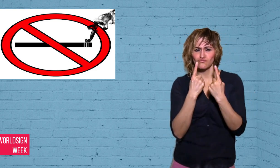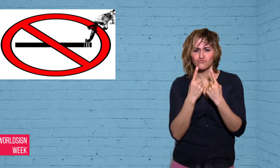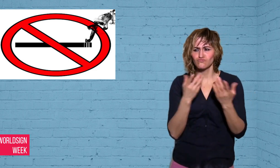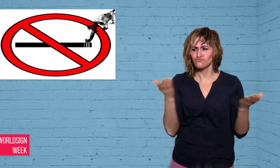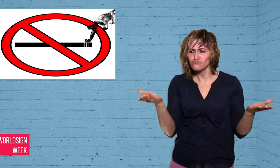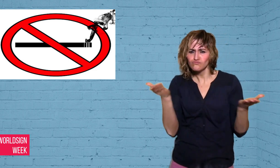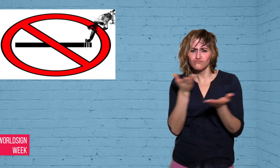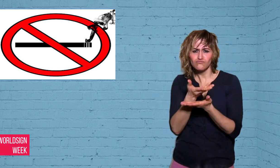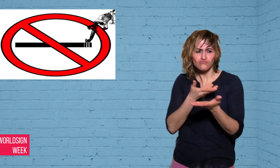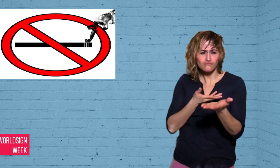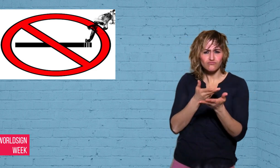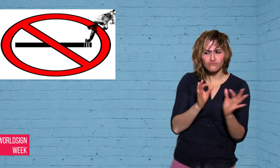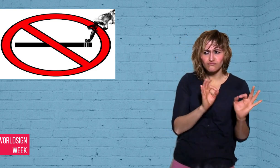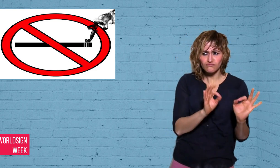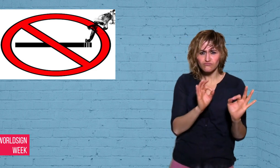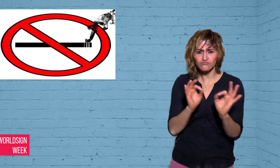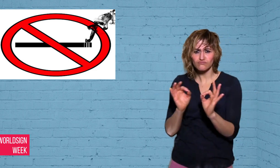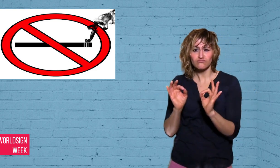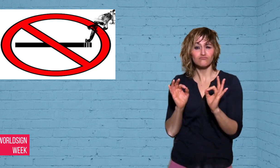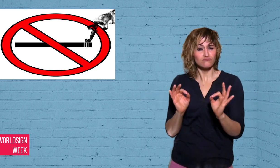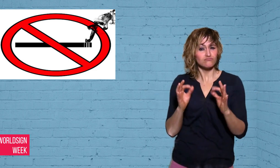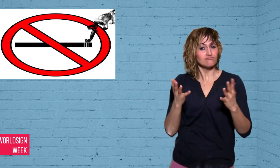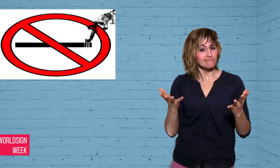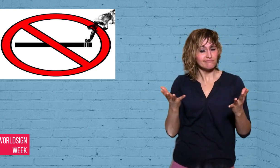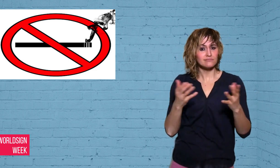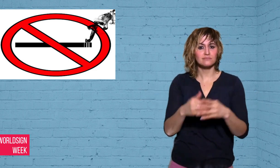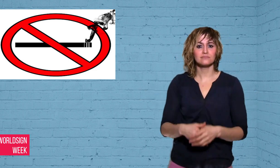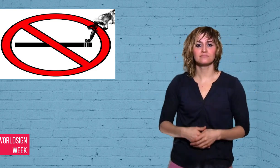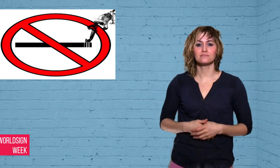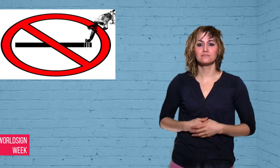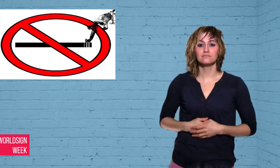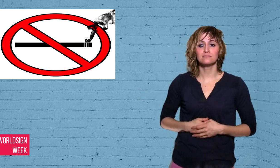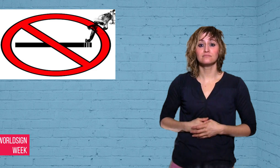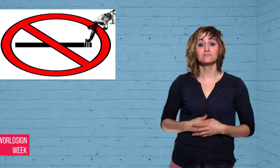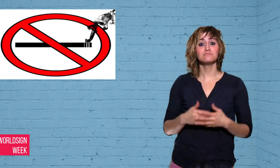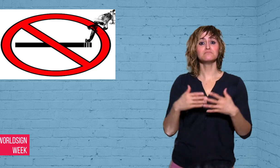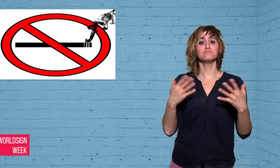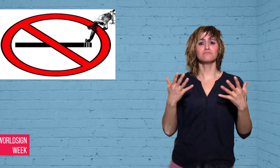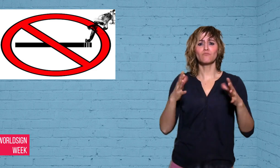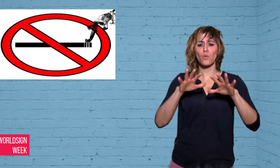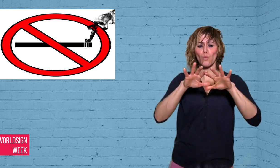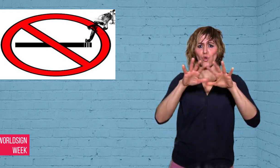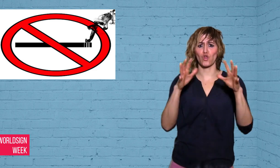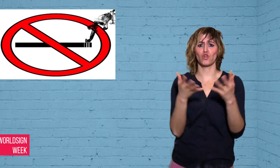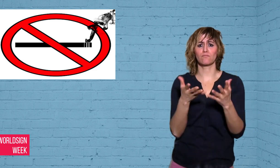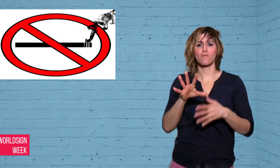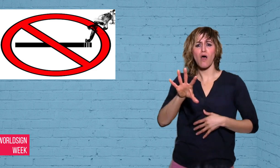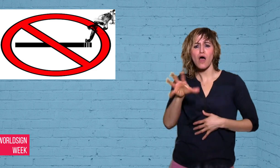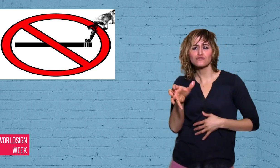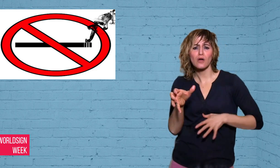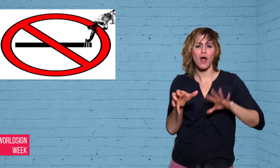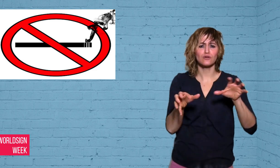countries known as the first world report